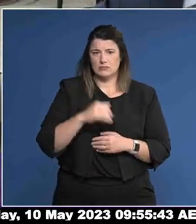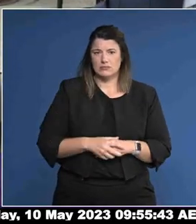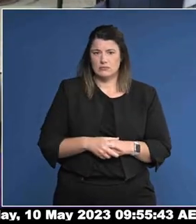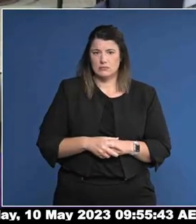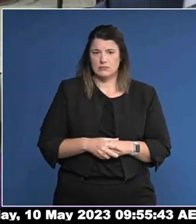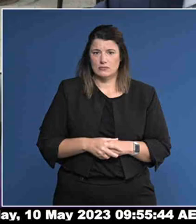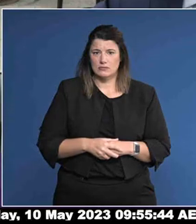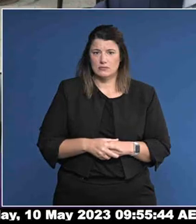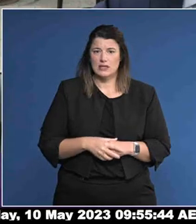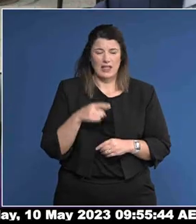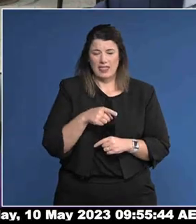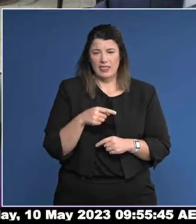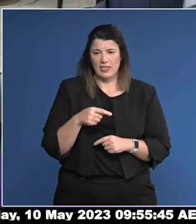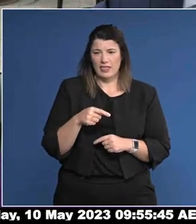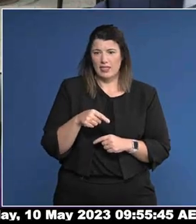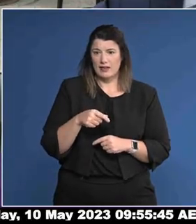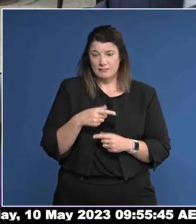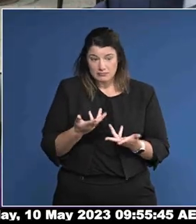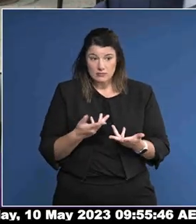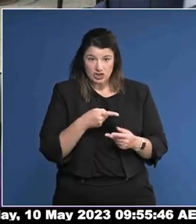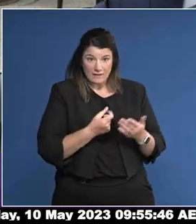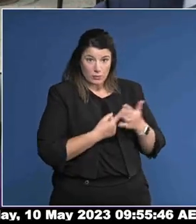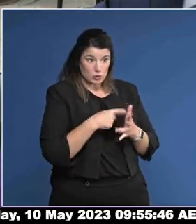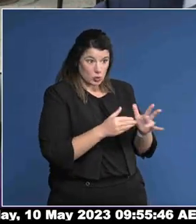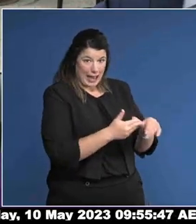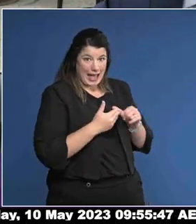Well, she has the opportunity to answer those propositions.